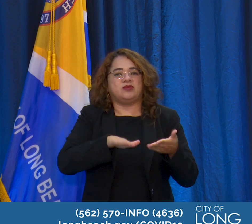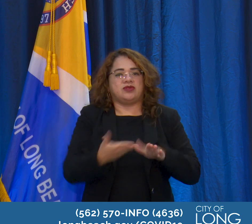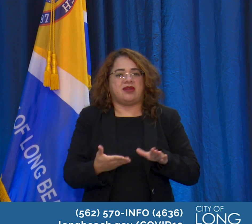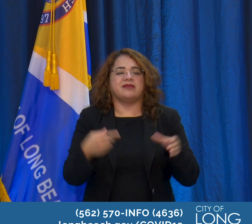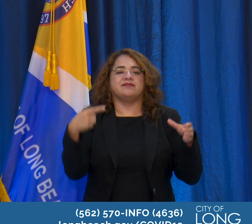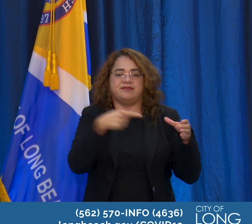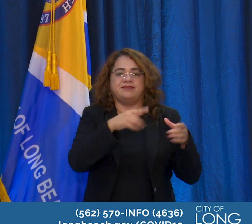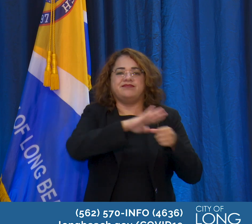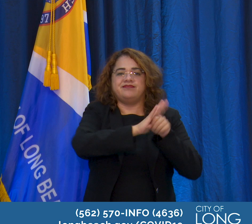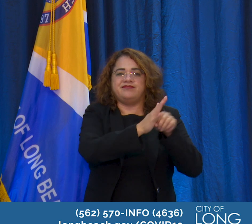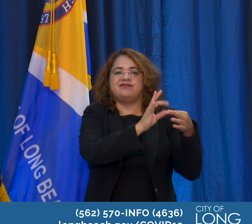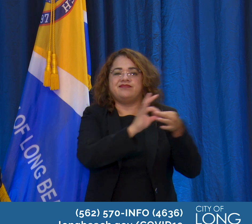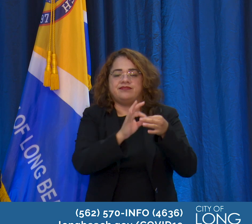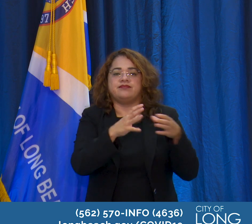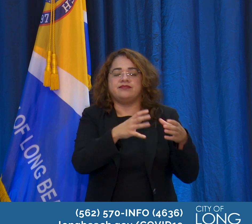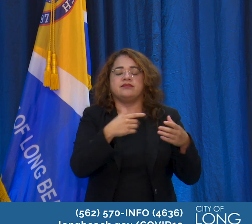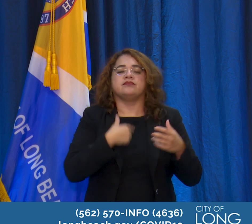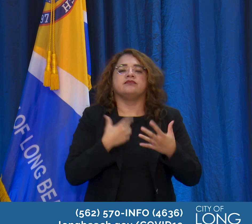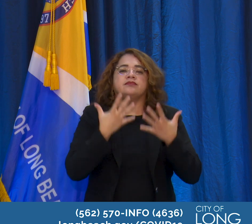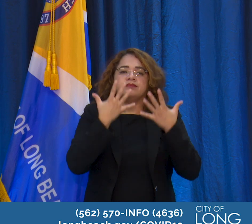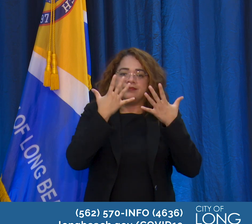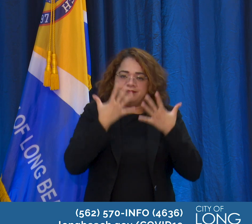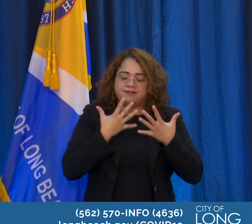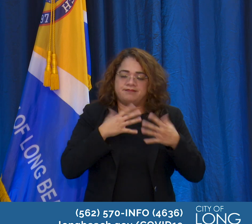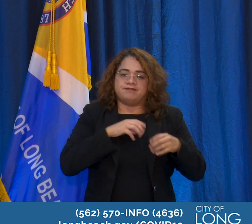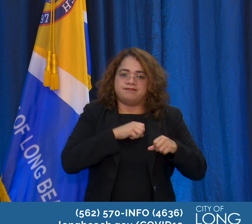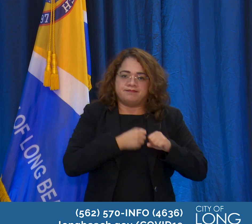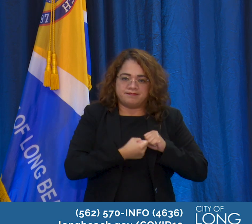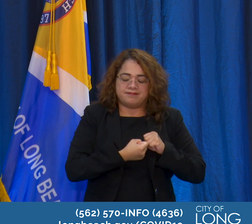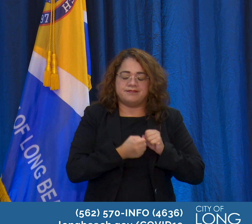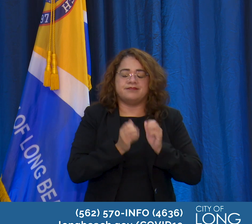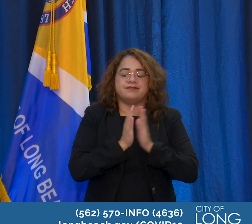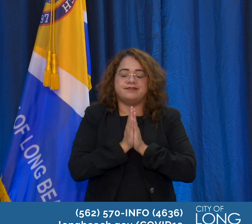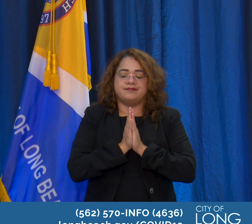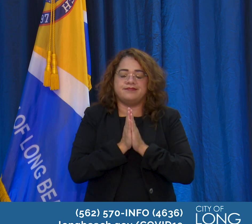And we mourn and we pray for every one of those lives and families.